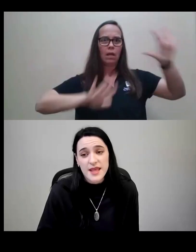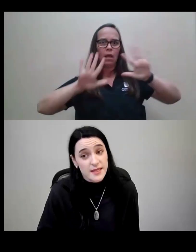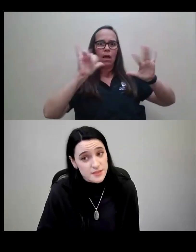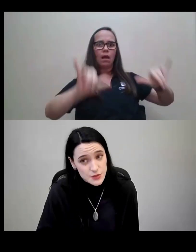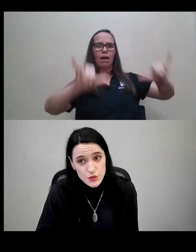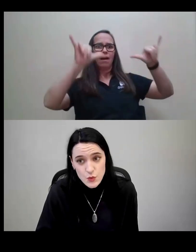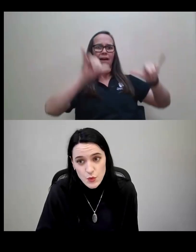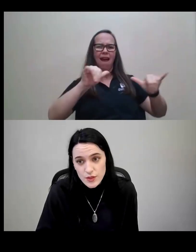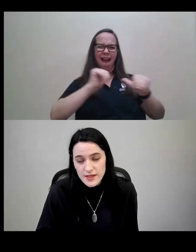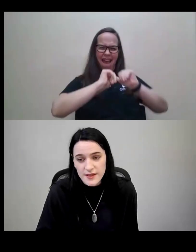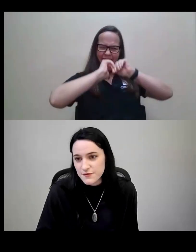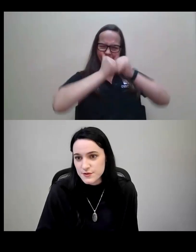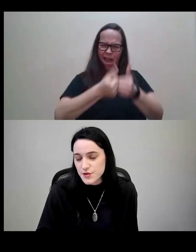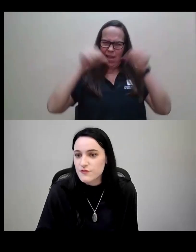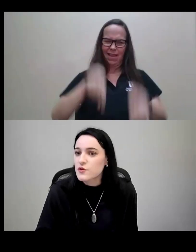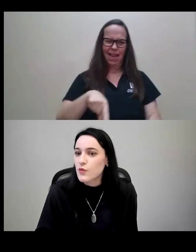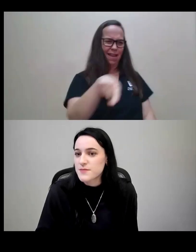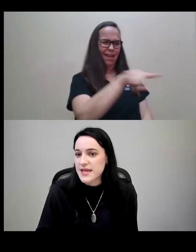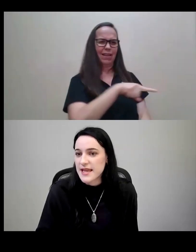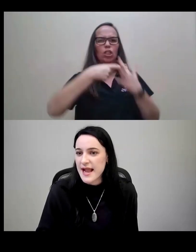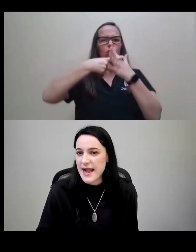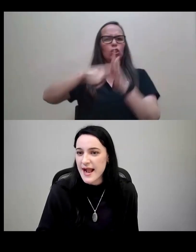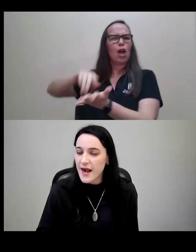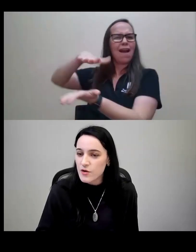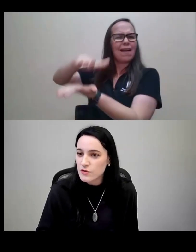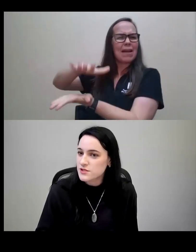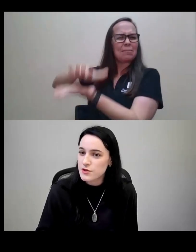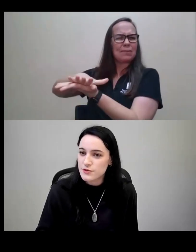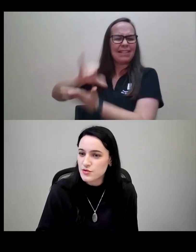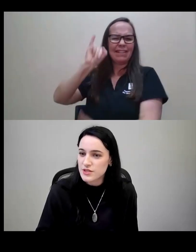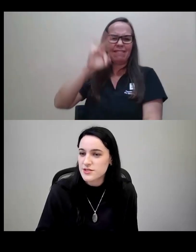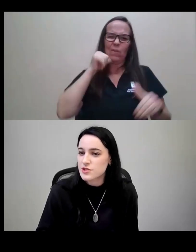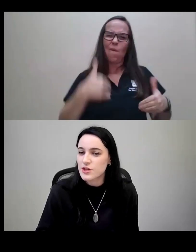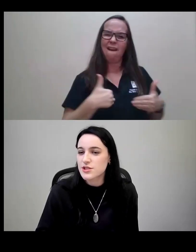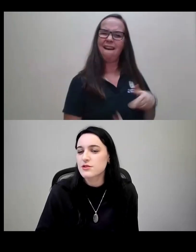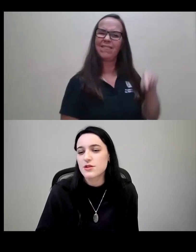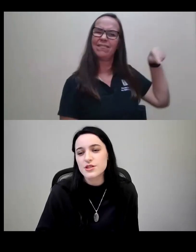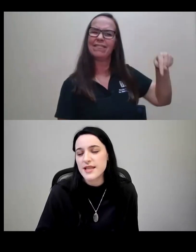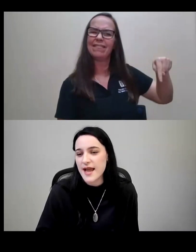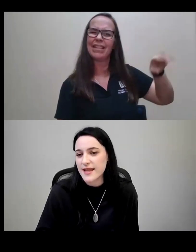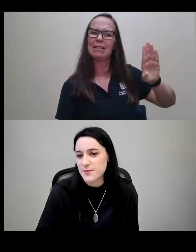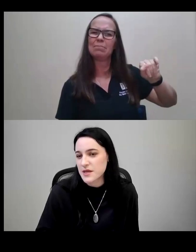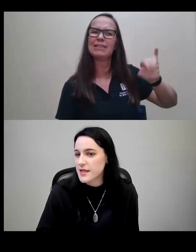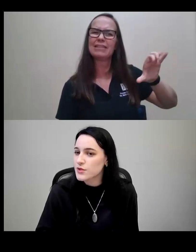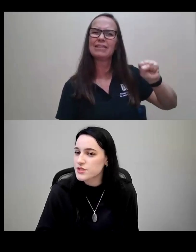So when they get to school, it feels overwhelming. How do those students start to learn the academic